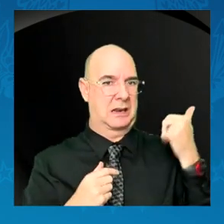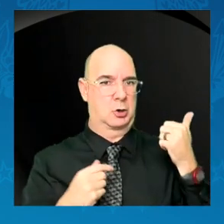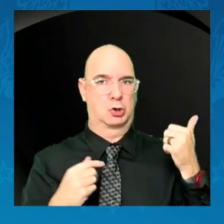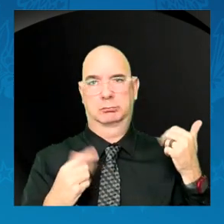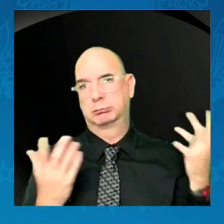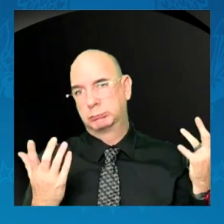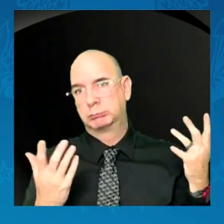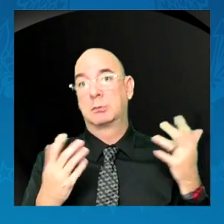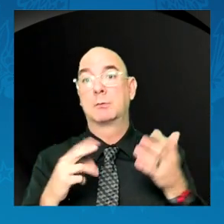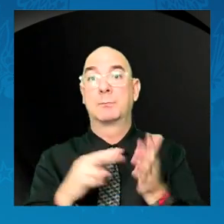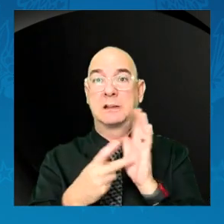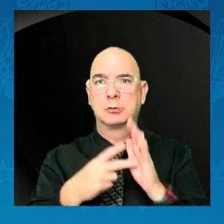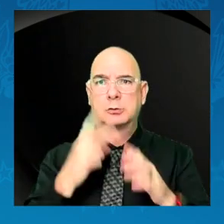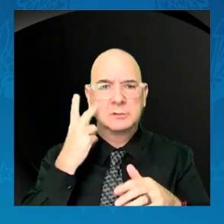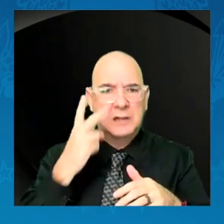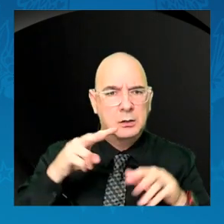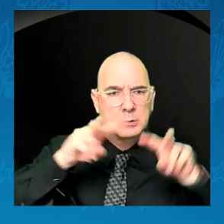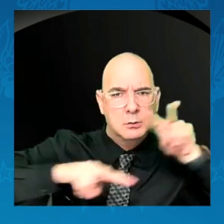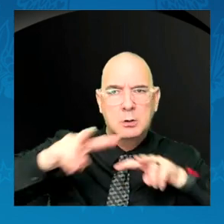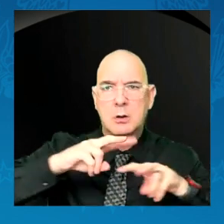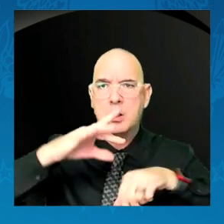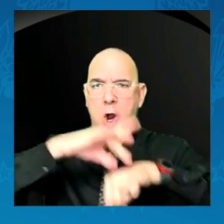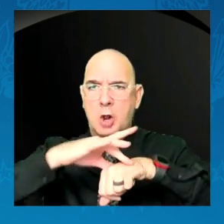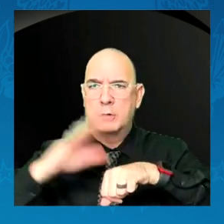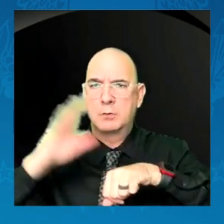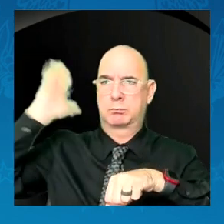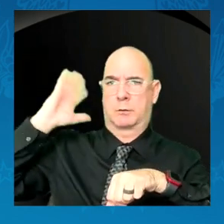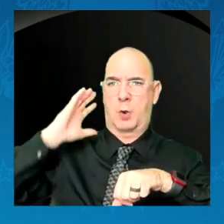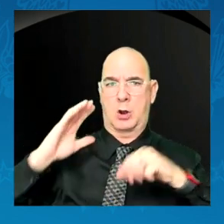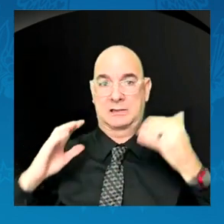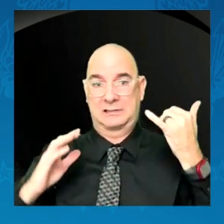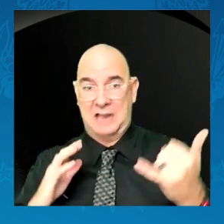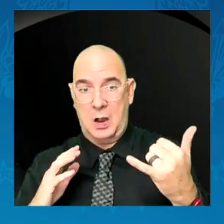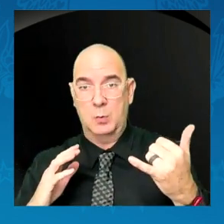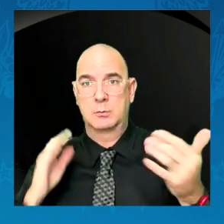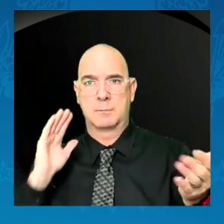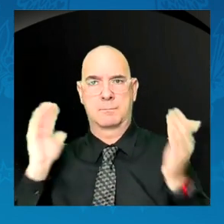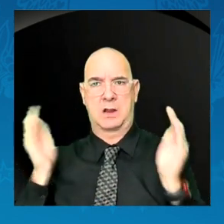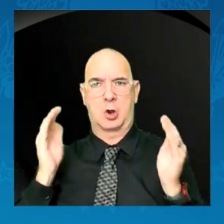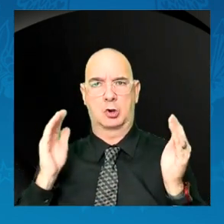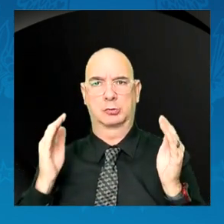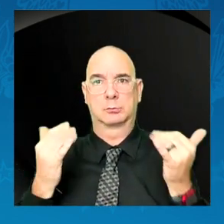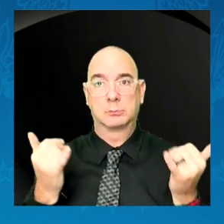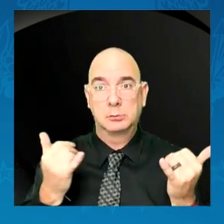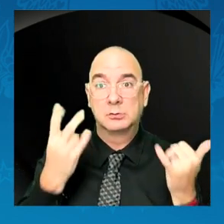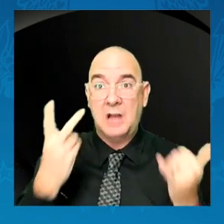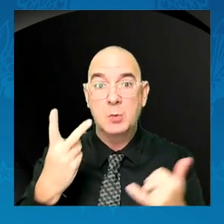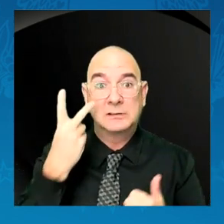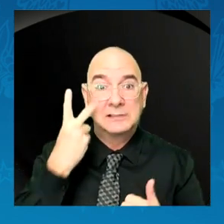we want to do going forward to support your initiative. Needless to say, these sorts of projects in the development of space systems